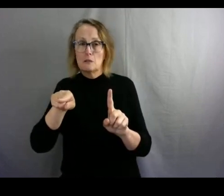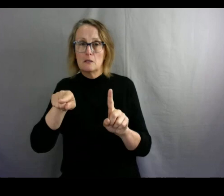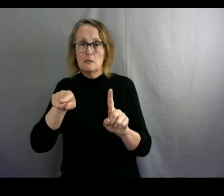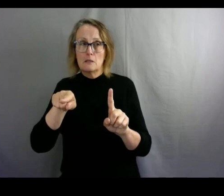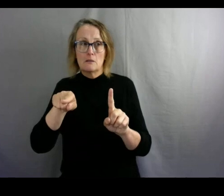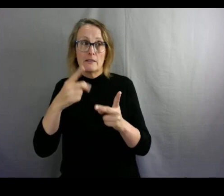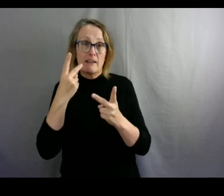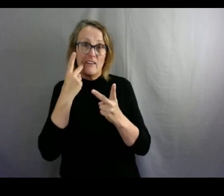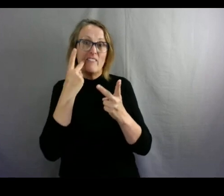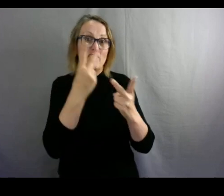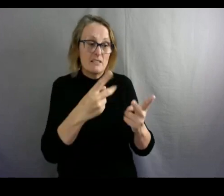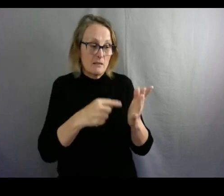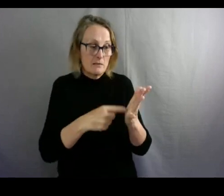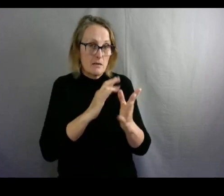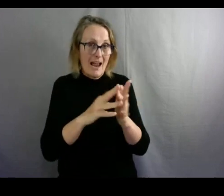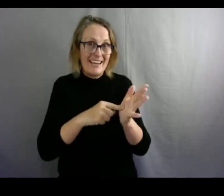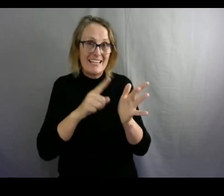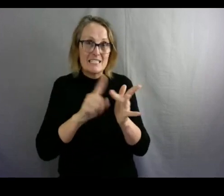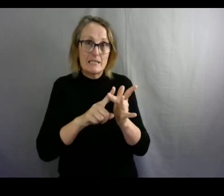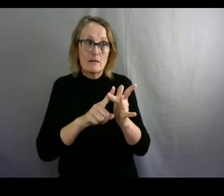moved, I mean, beyond Impressionism surely